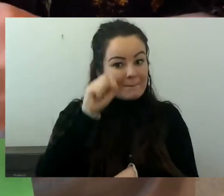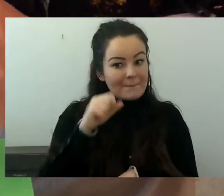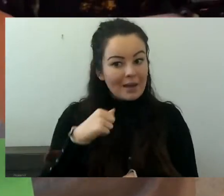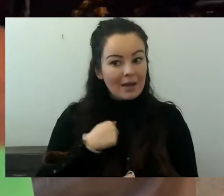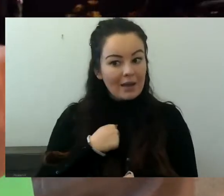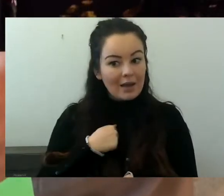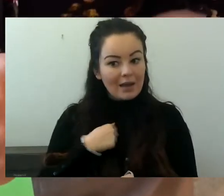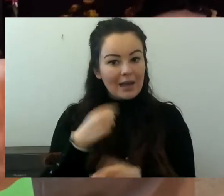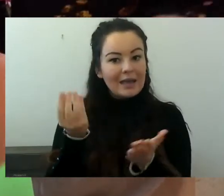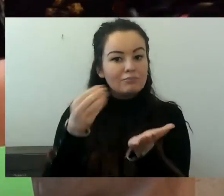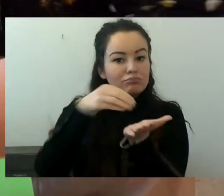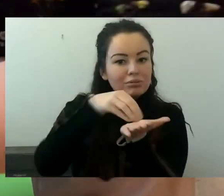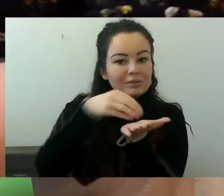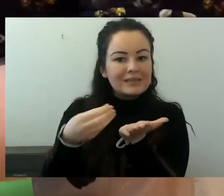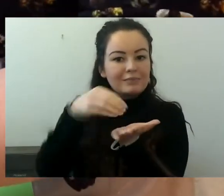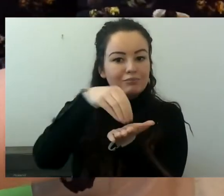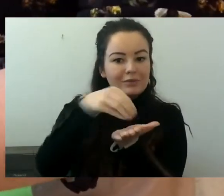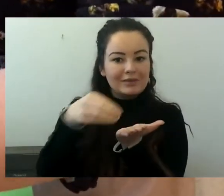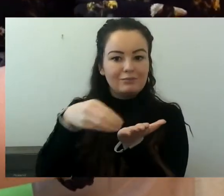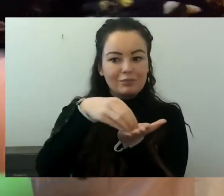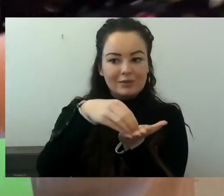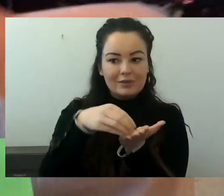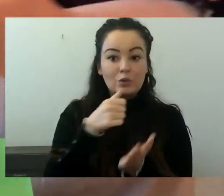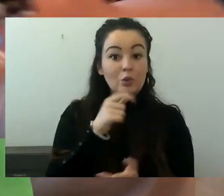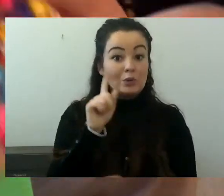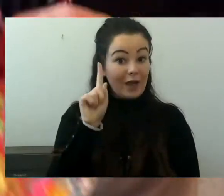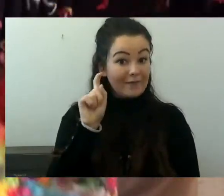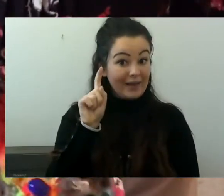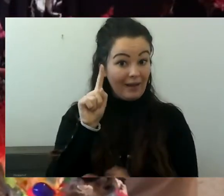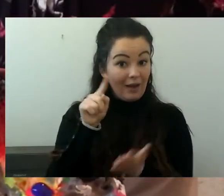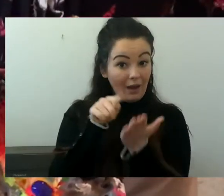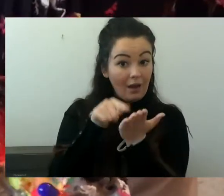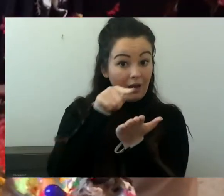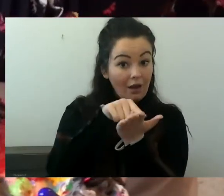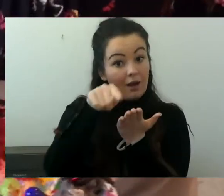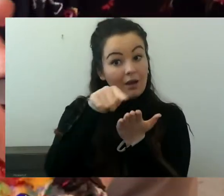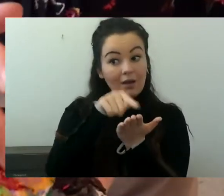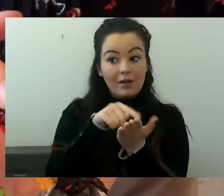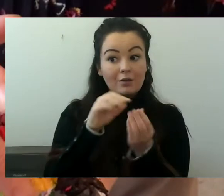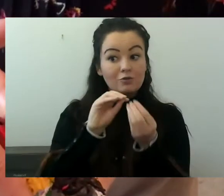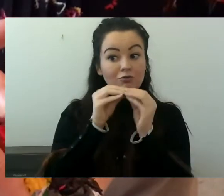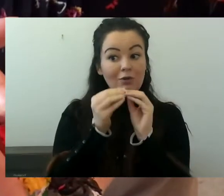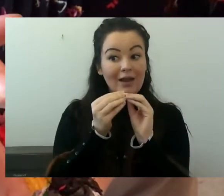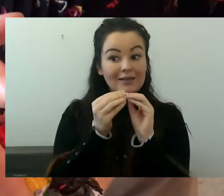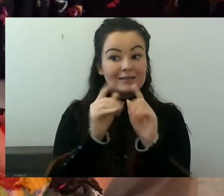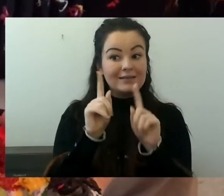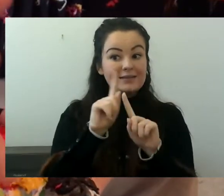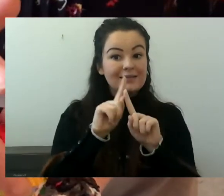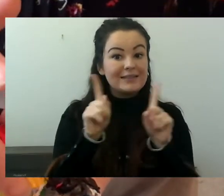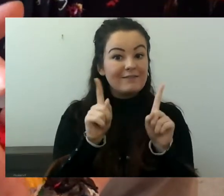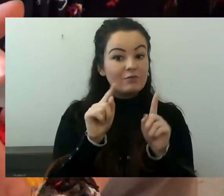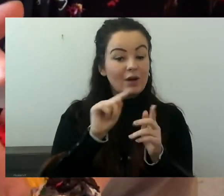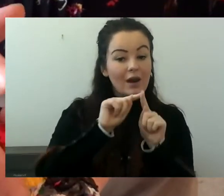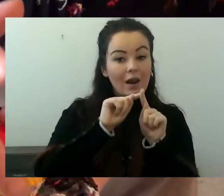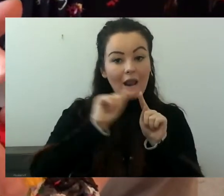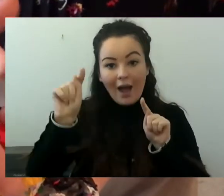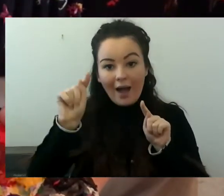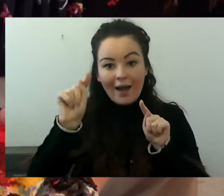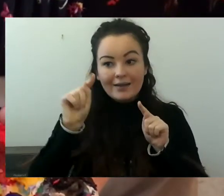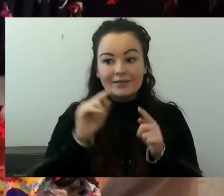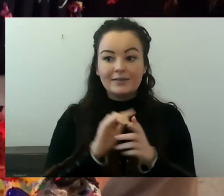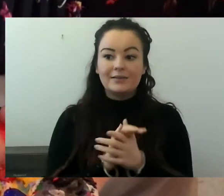remember that we did some block printing and we used our finger to make different lines